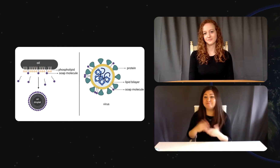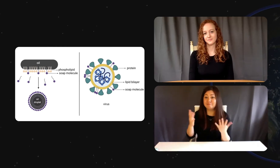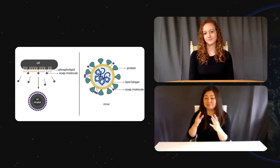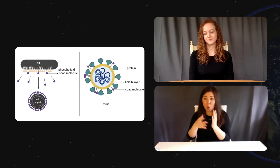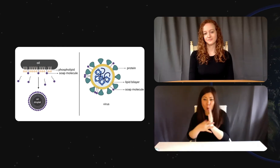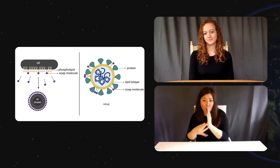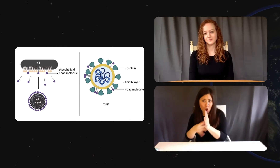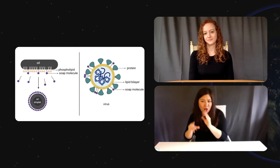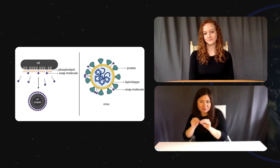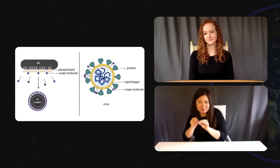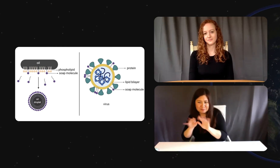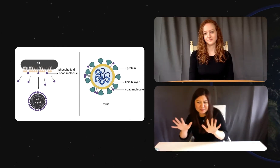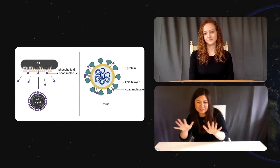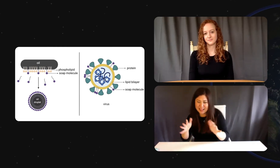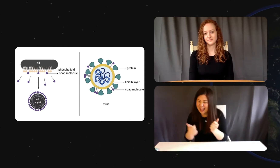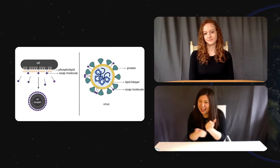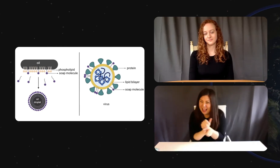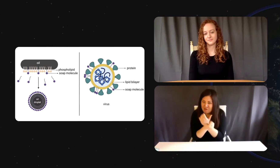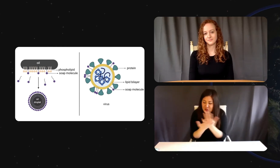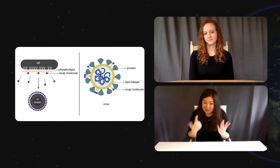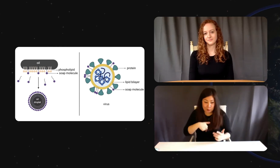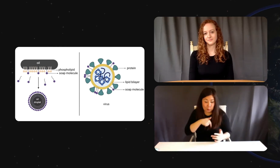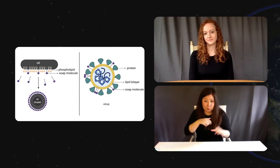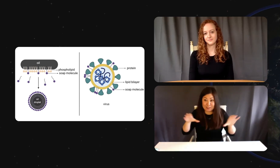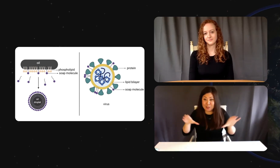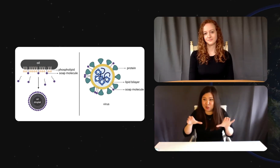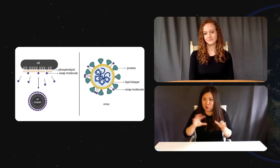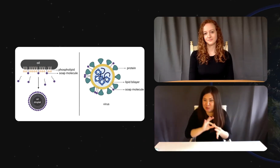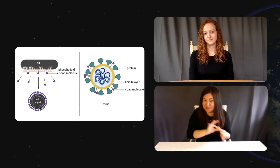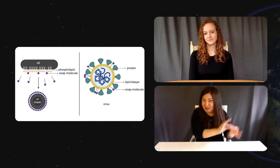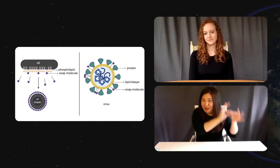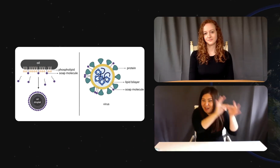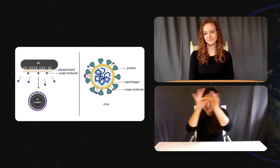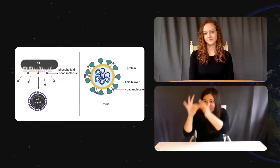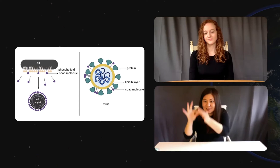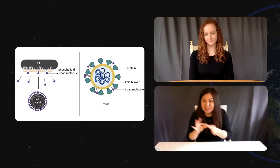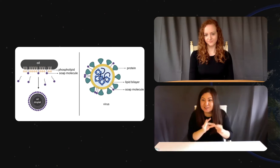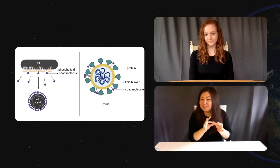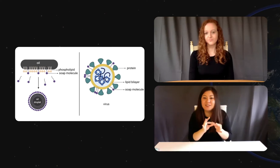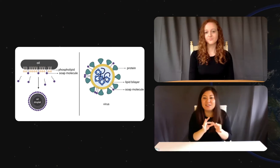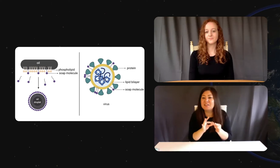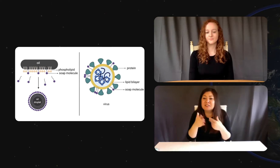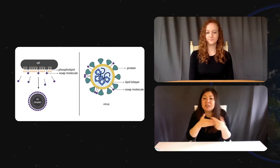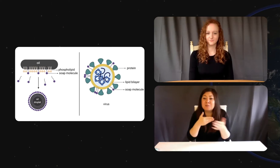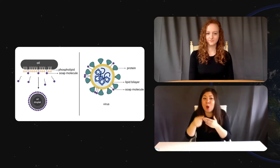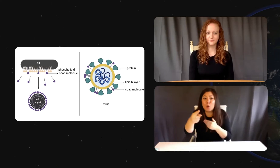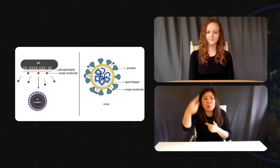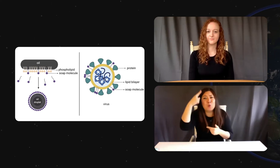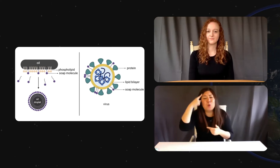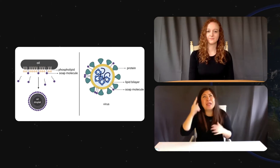Ocean acidification, oil spills, and all the things we do are connected.